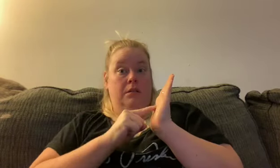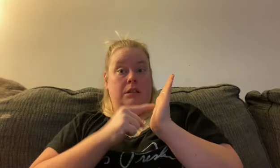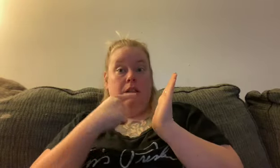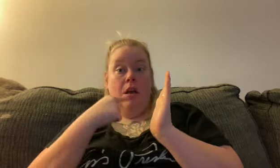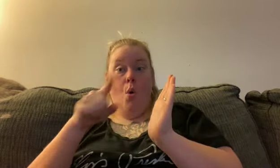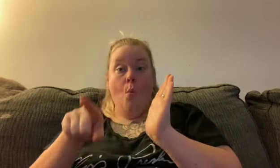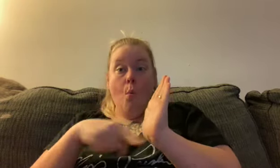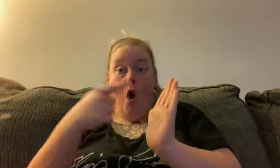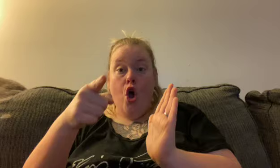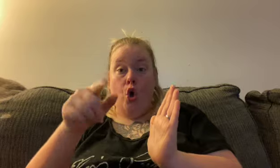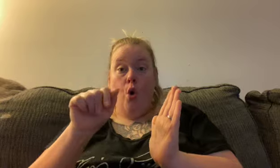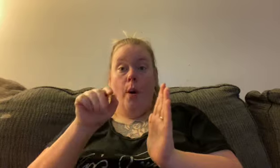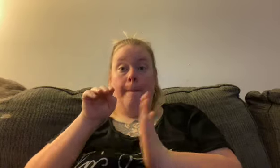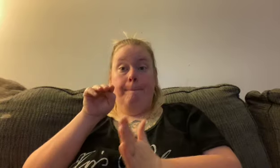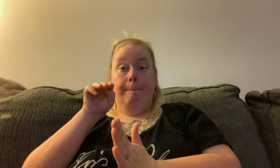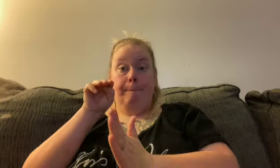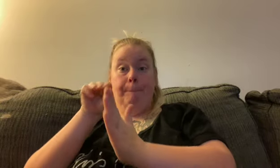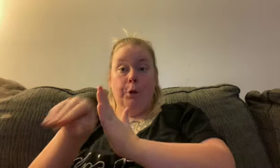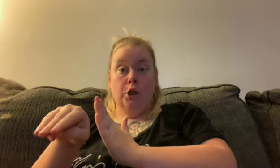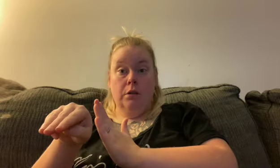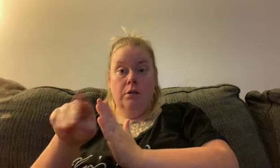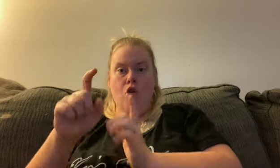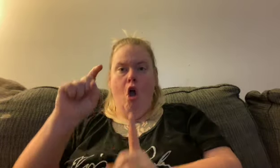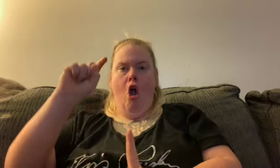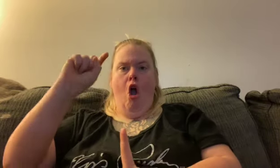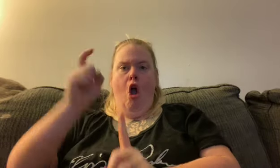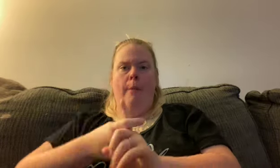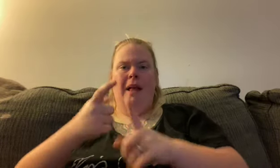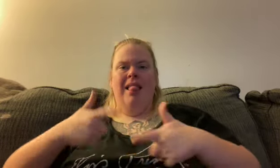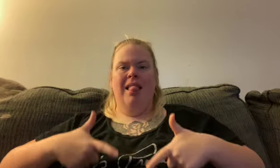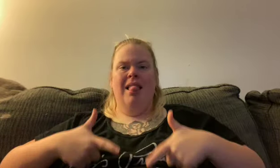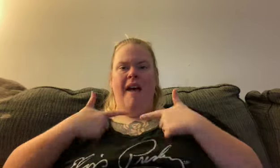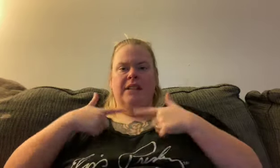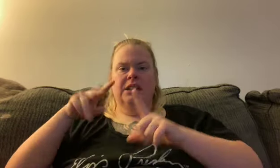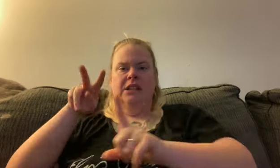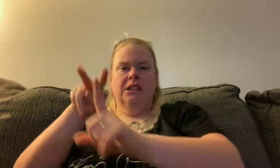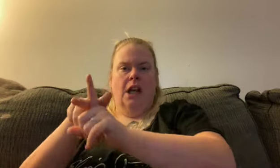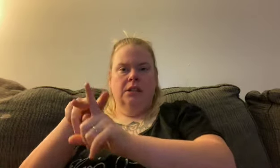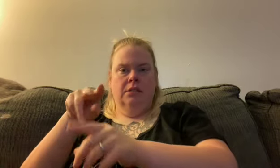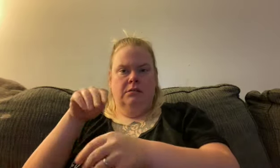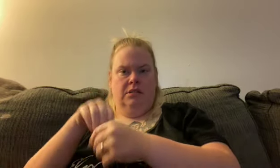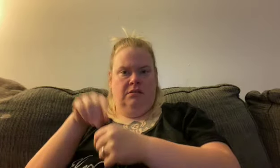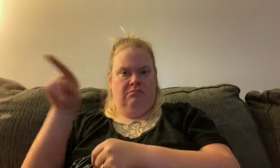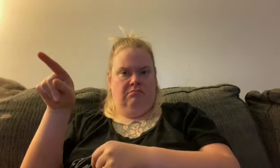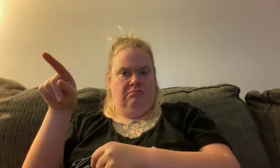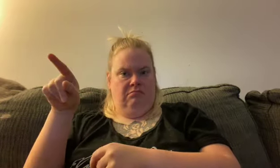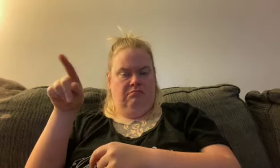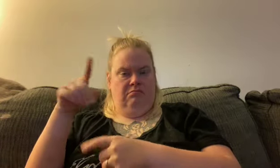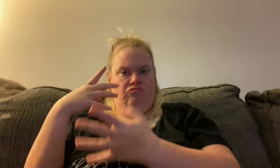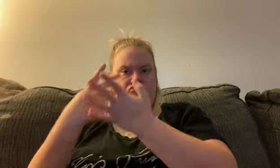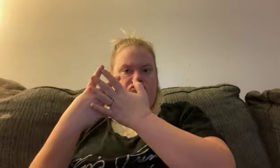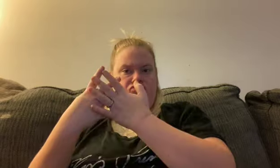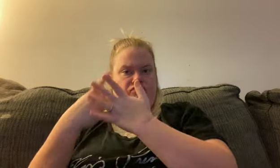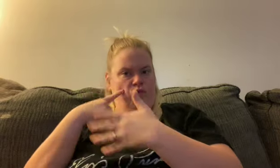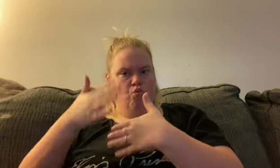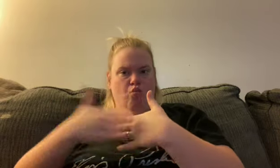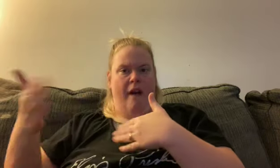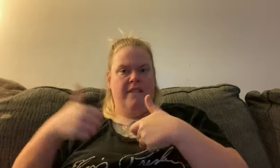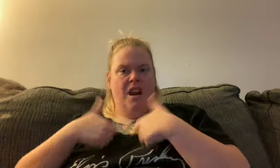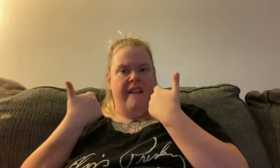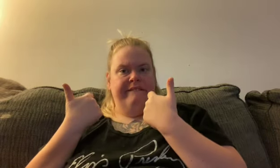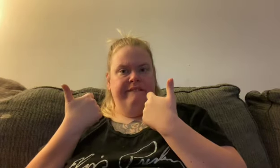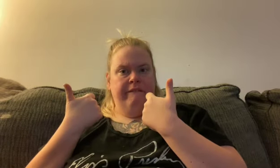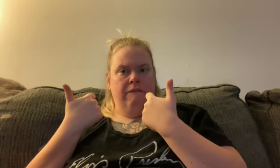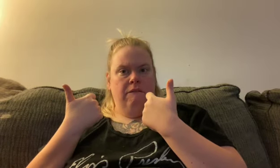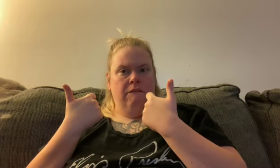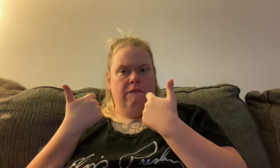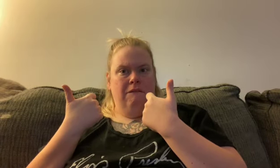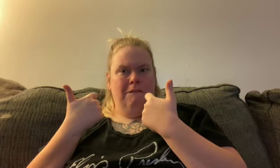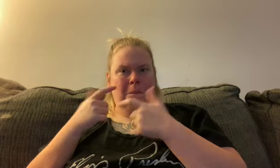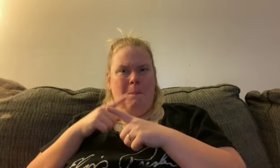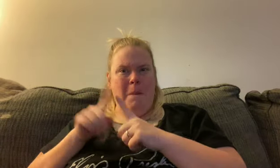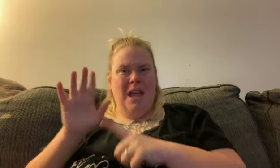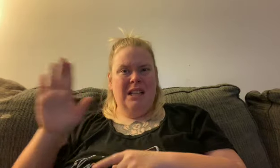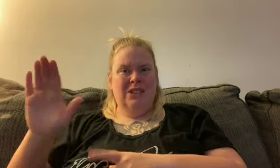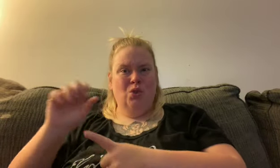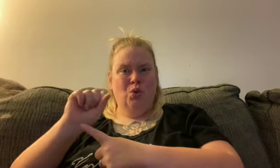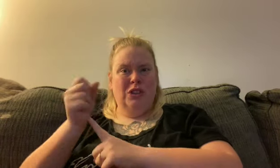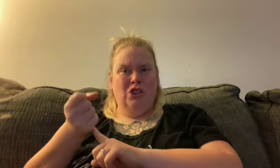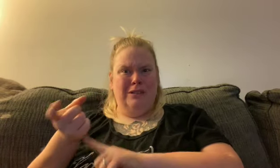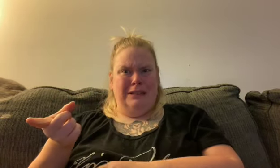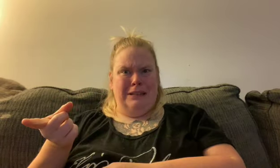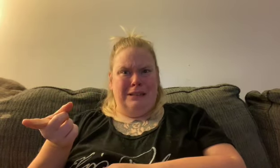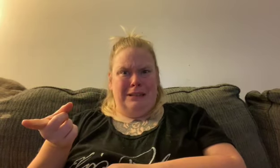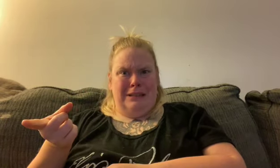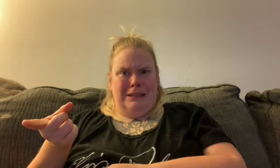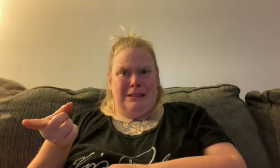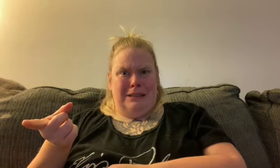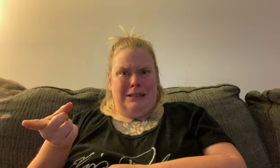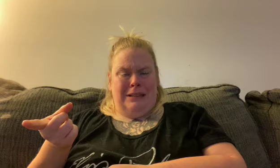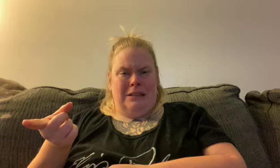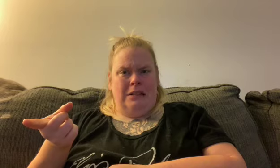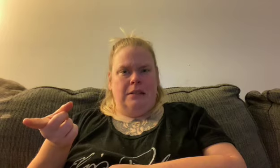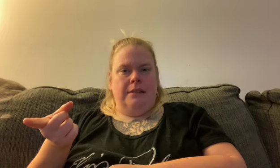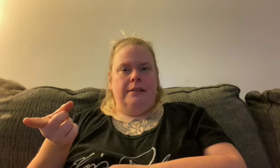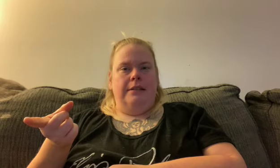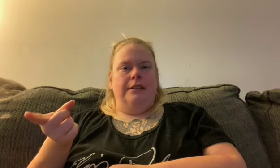The law book for a specific state showed that once you murder someone, it automatically gives you a life sentence which means life in prison for the rest of your life. However, in this situation, it was sticky.